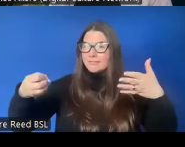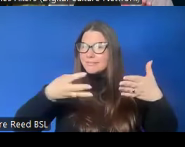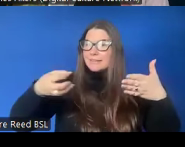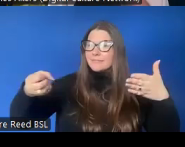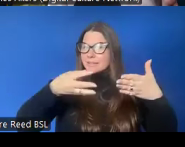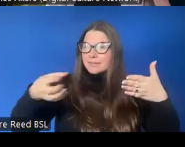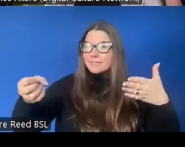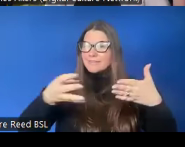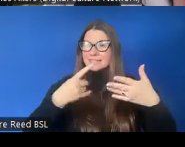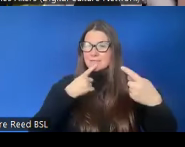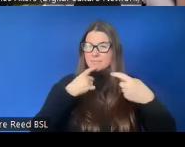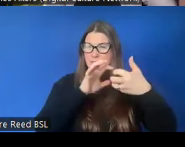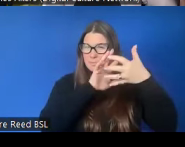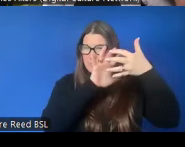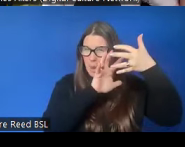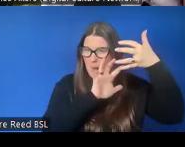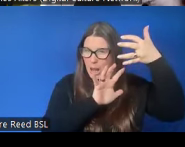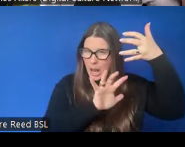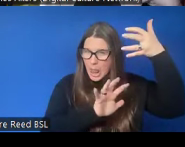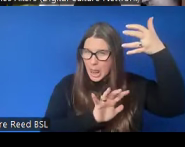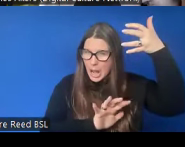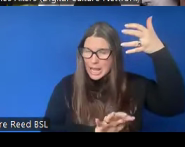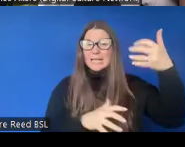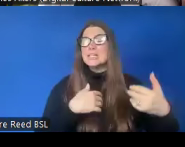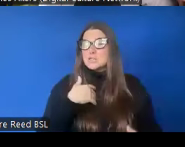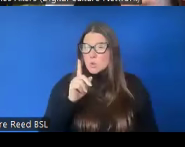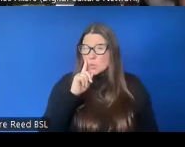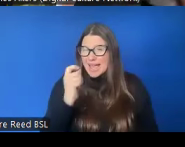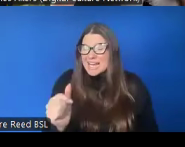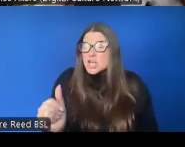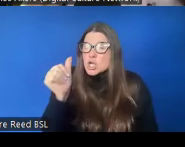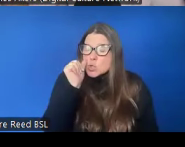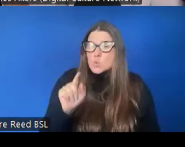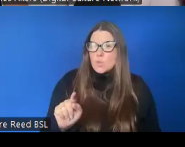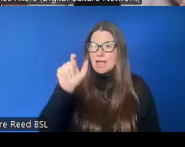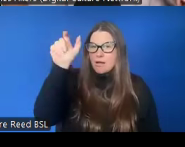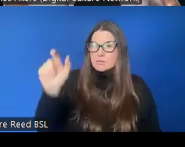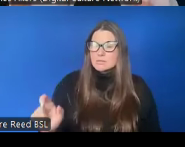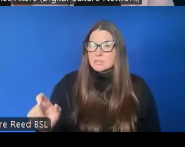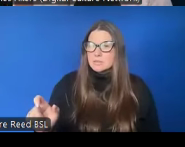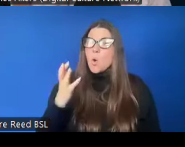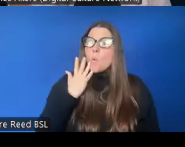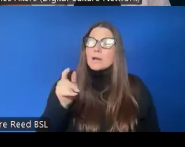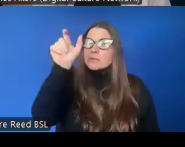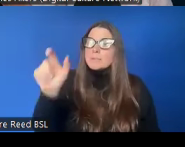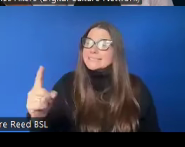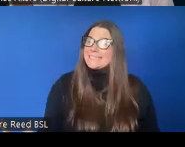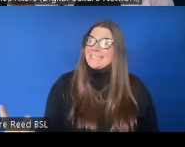their customers from very beginning, like first walking through the door, all the way through to doing the things they want to.